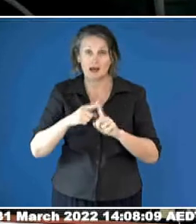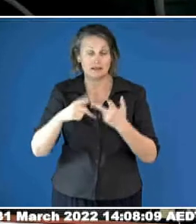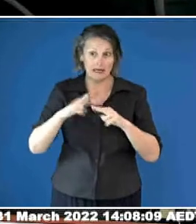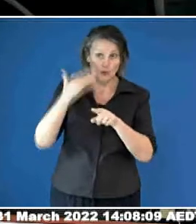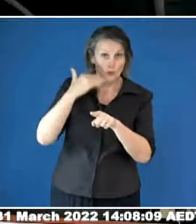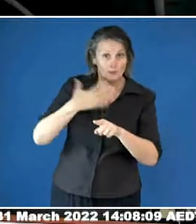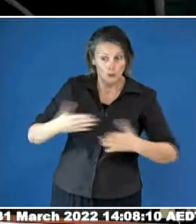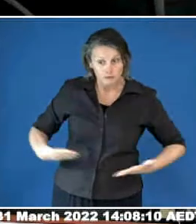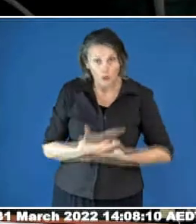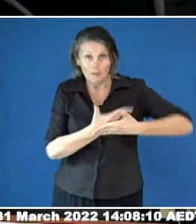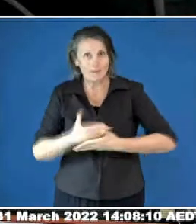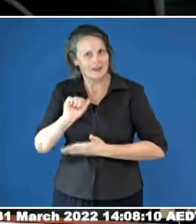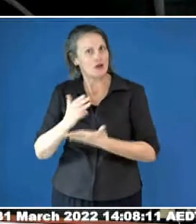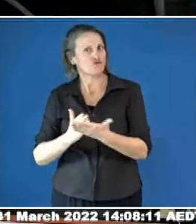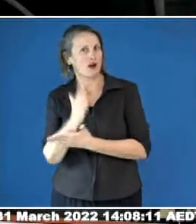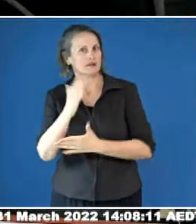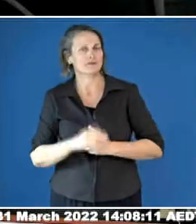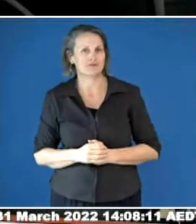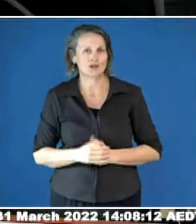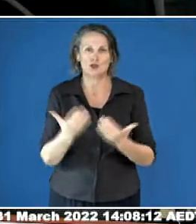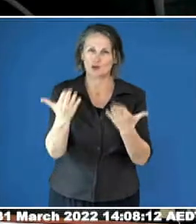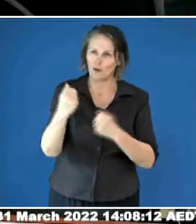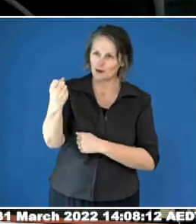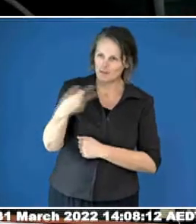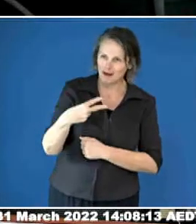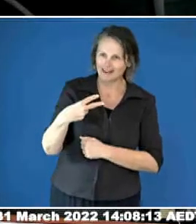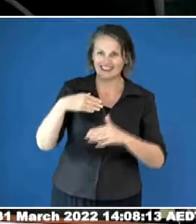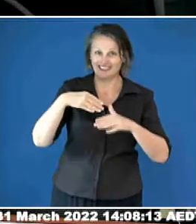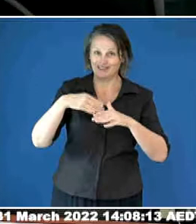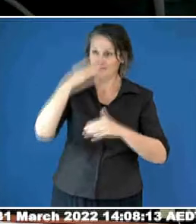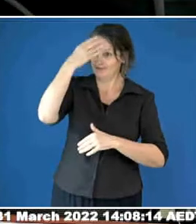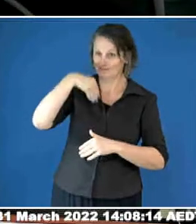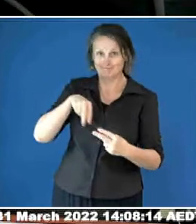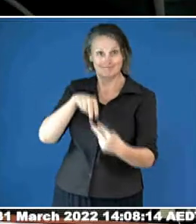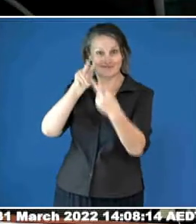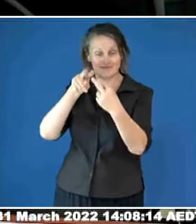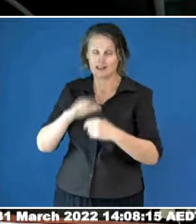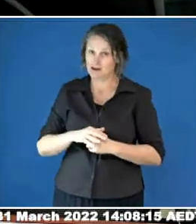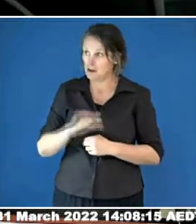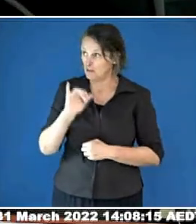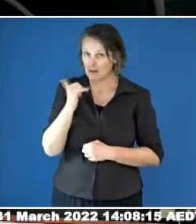Thank you. MS EASTMAN: This time we are in person. I said to you I can't promise that the fire alarm won't go off again but you won't have